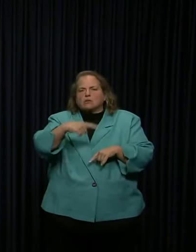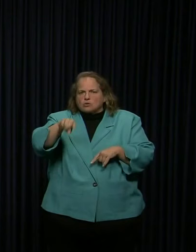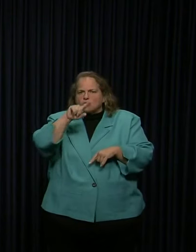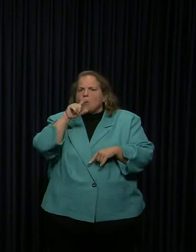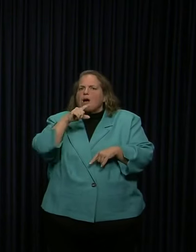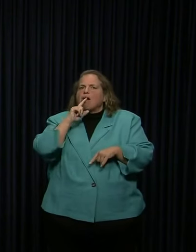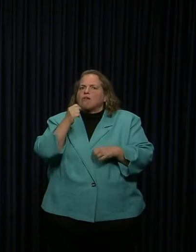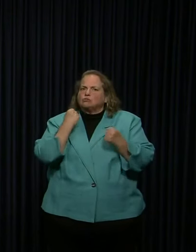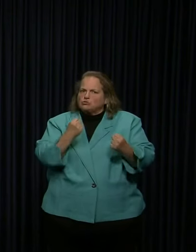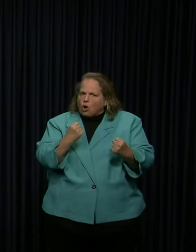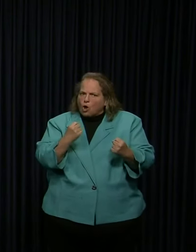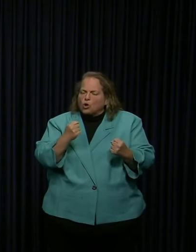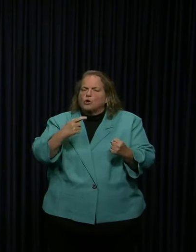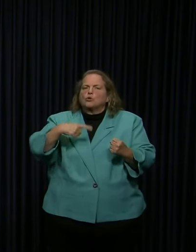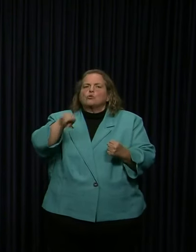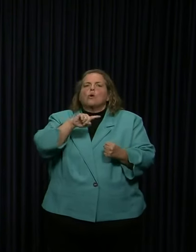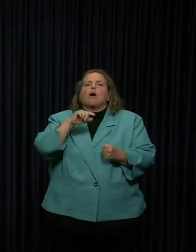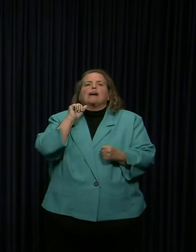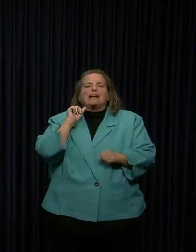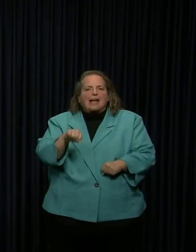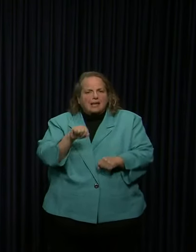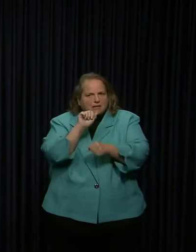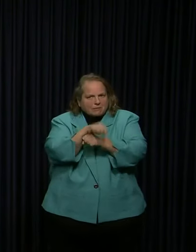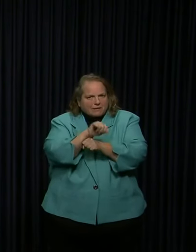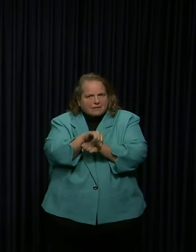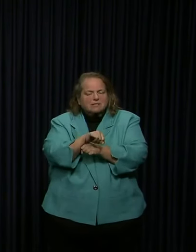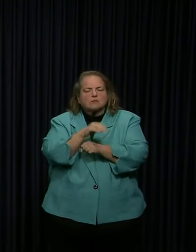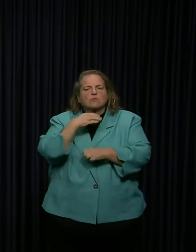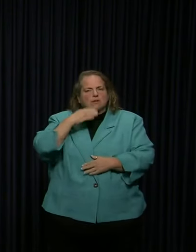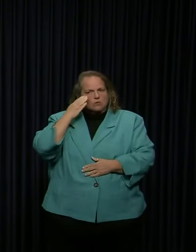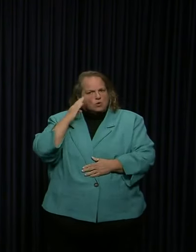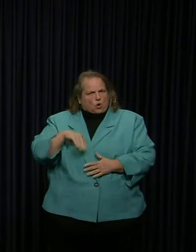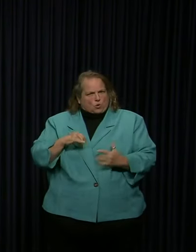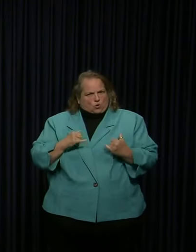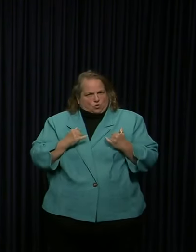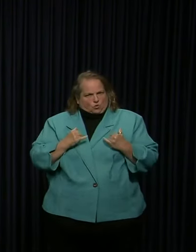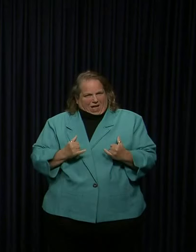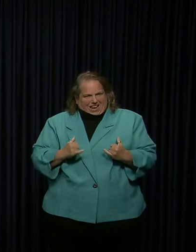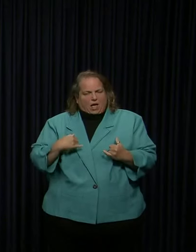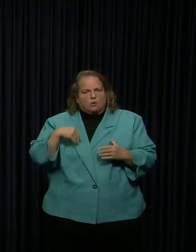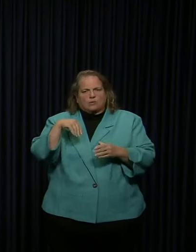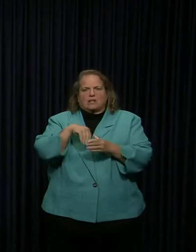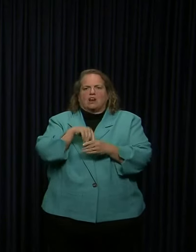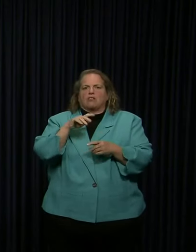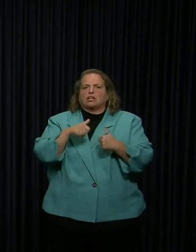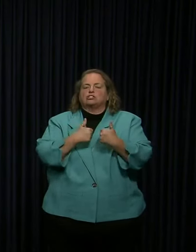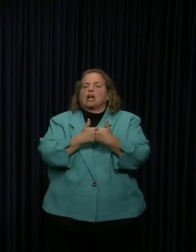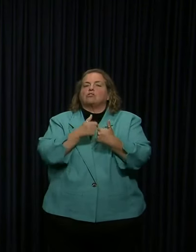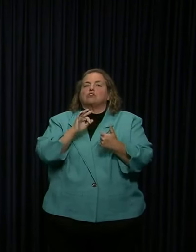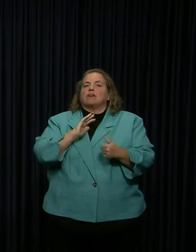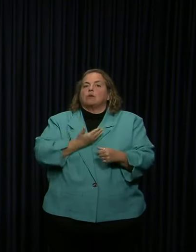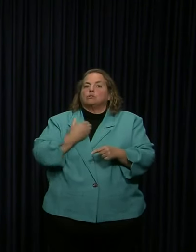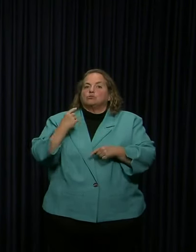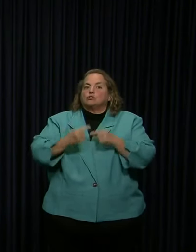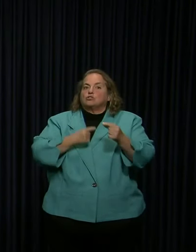YOUR GOVERNOR. EVEN WITH A LITTLE BIT OF NOISE RECENTLY, I'VE NEVER BEEN SO